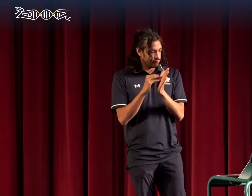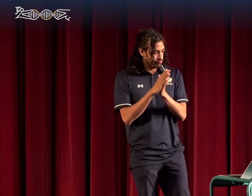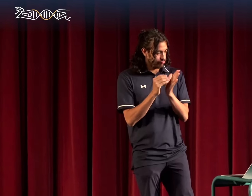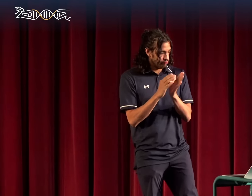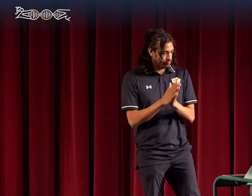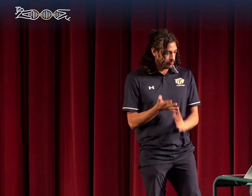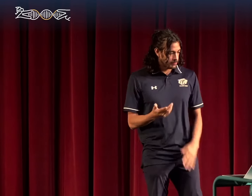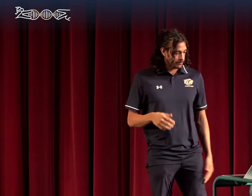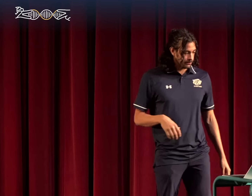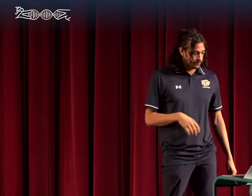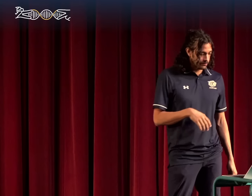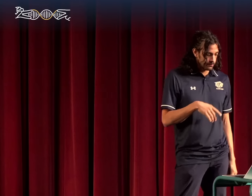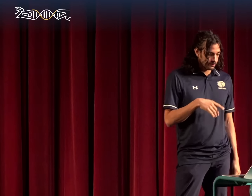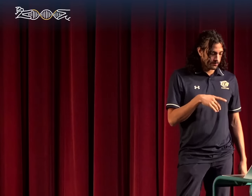There is documented proof of this.